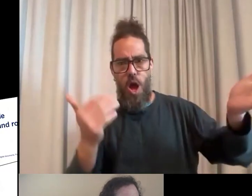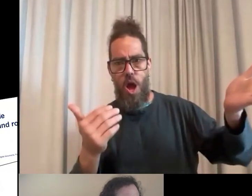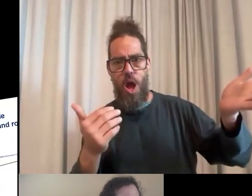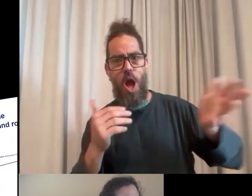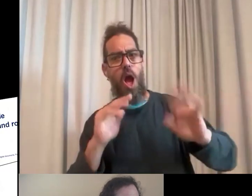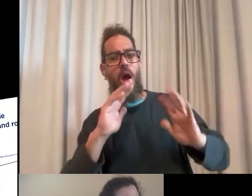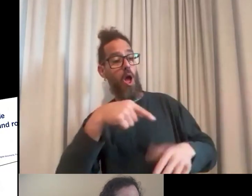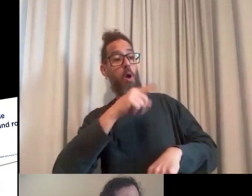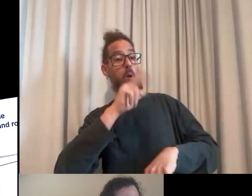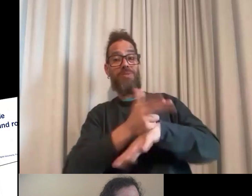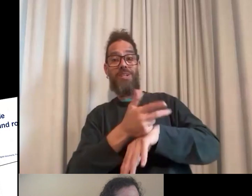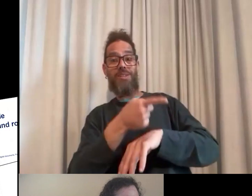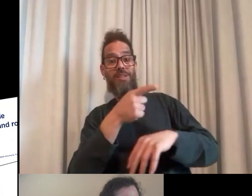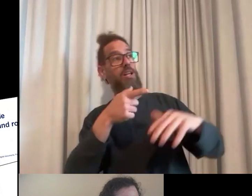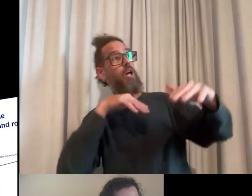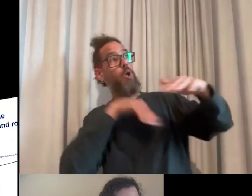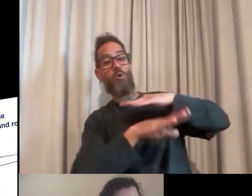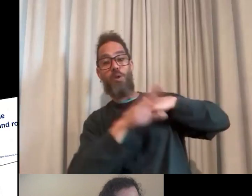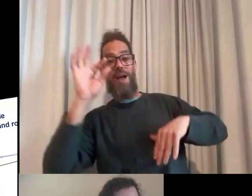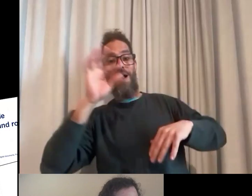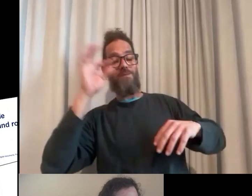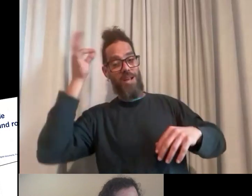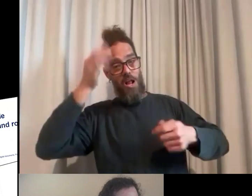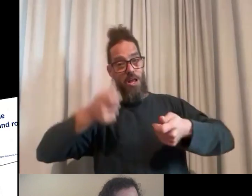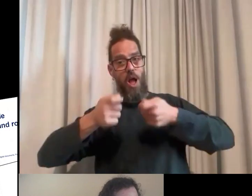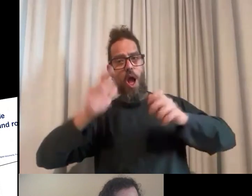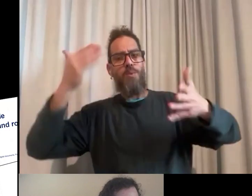So I'm going to give you a detailed answer to that.